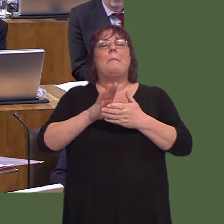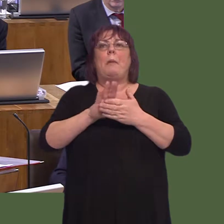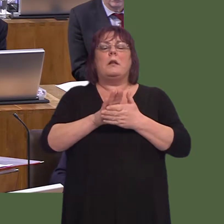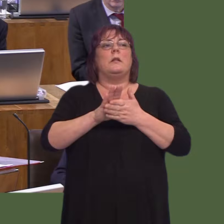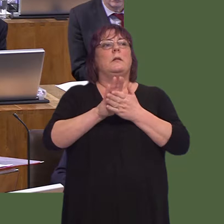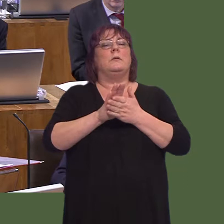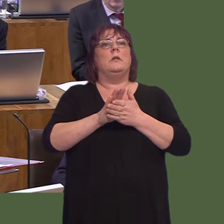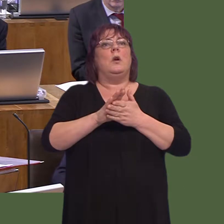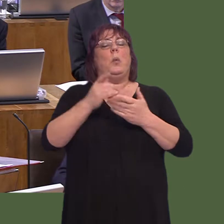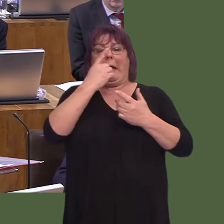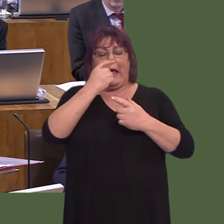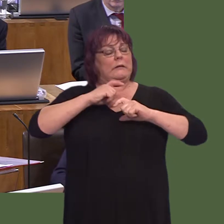mobile phone network.